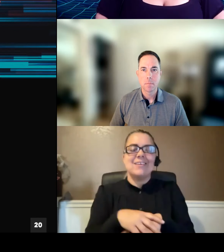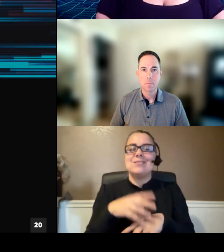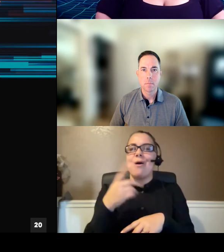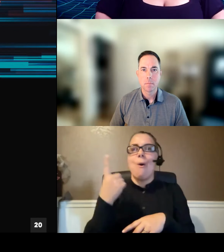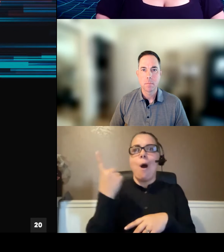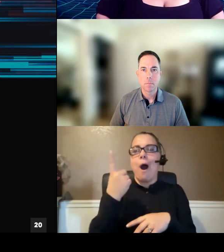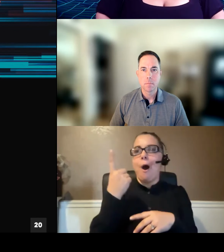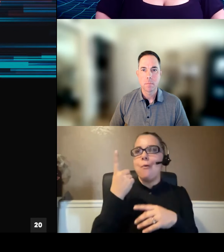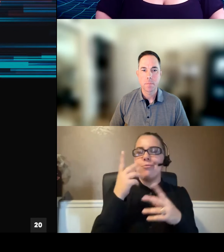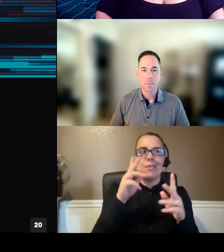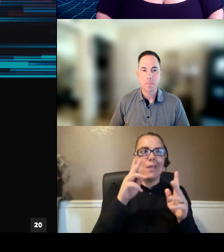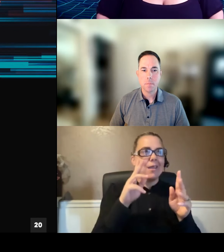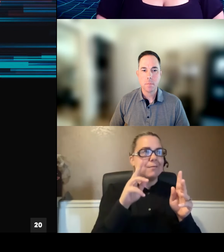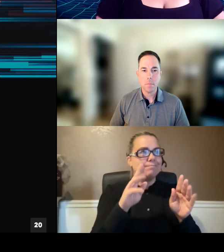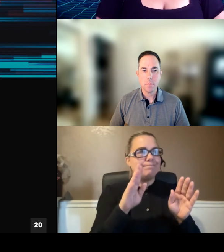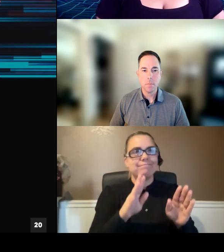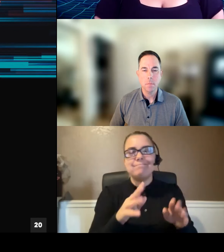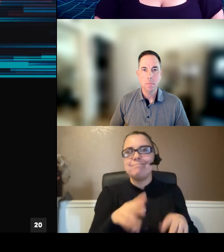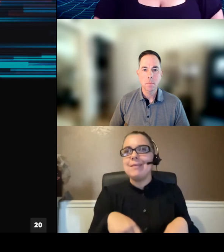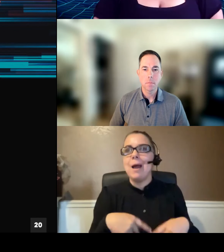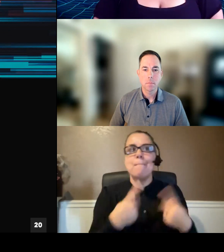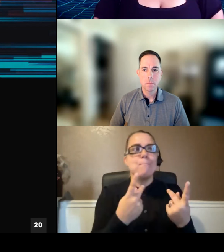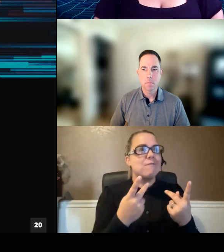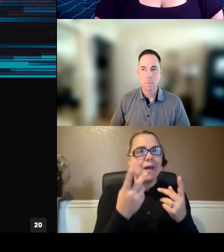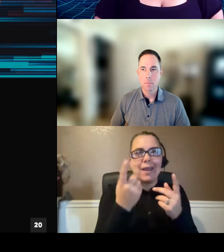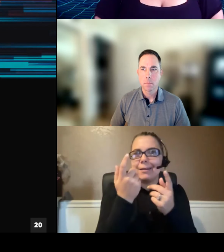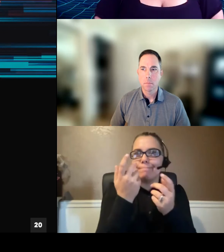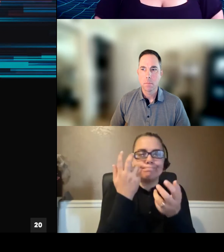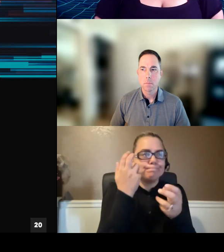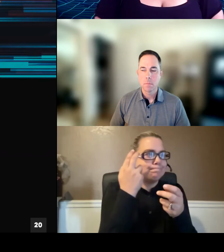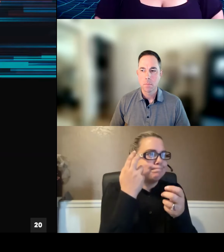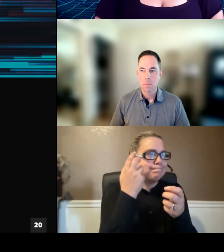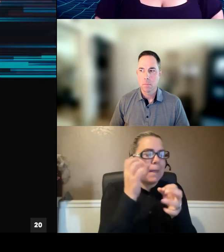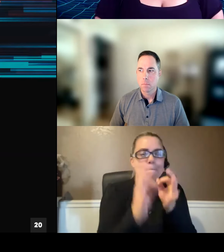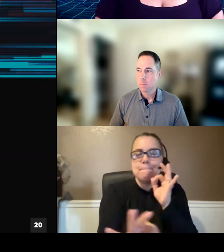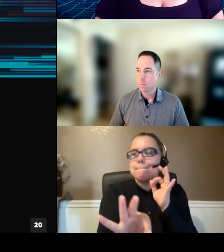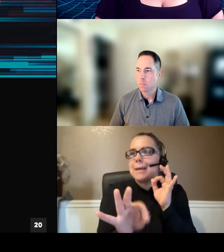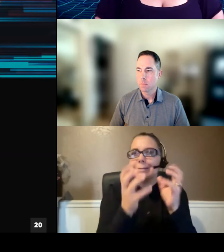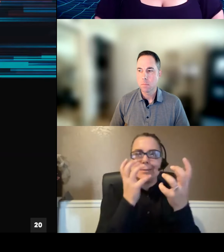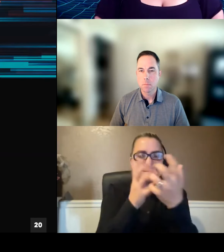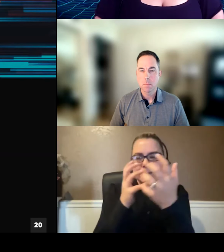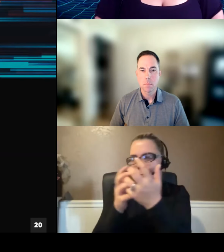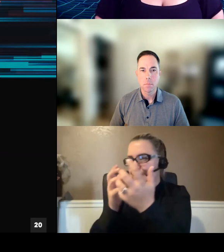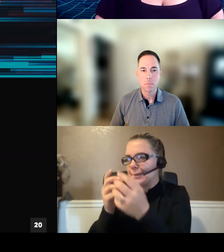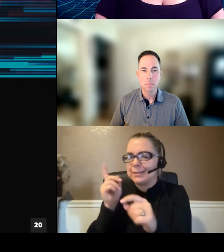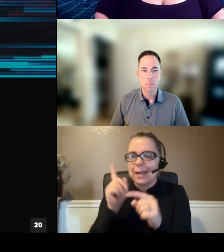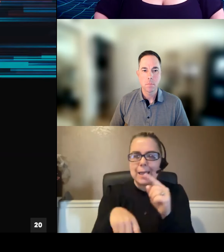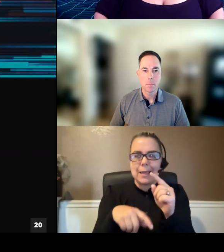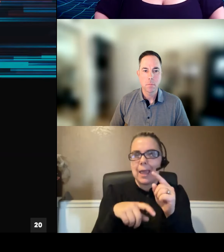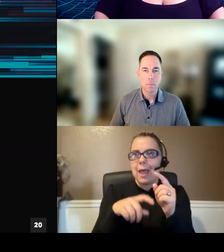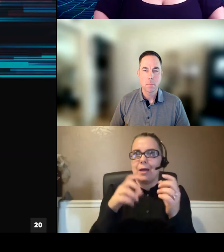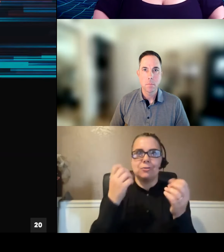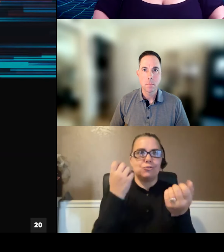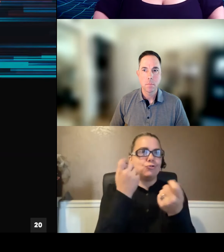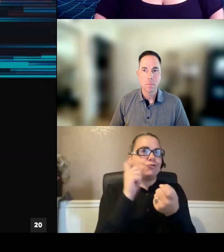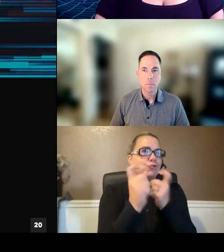It was very to the point with that when you could do so much that it really became very chaotic.